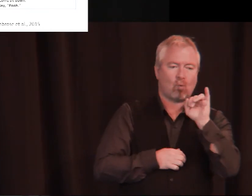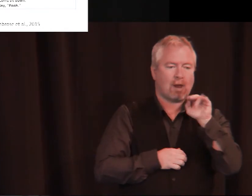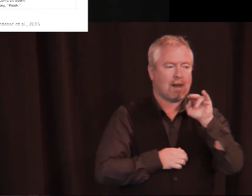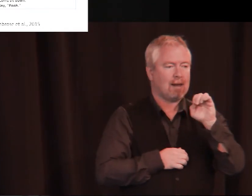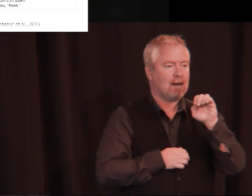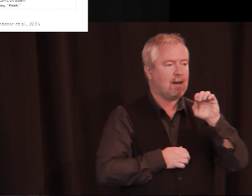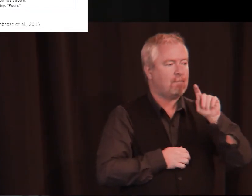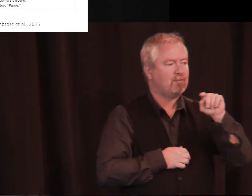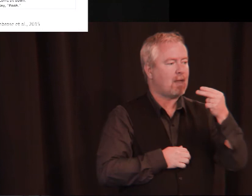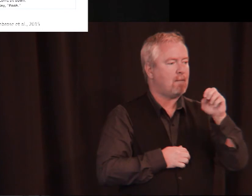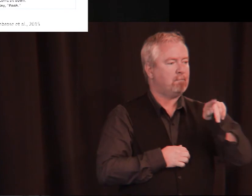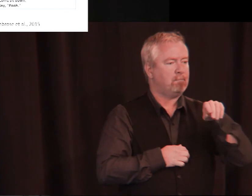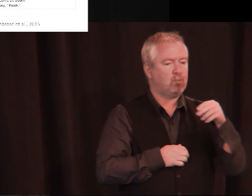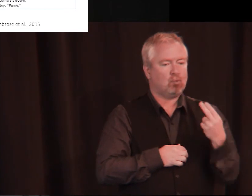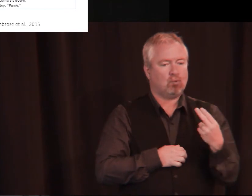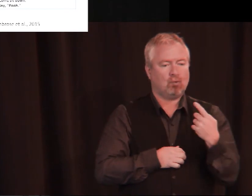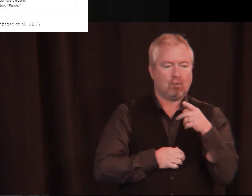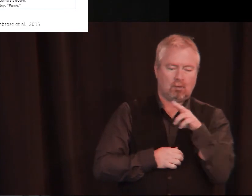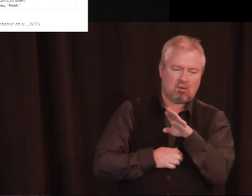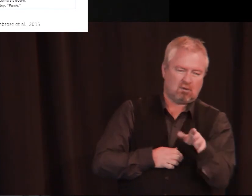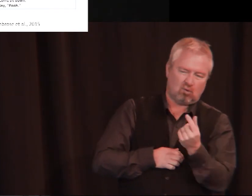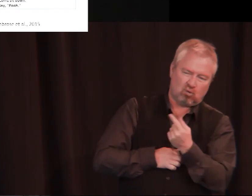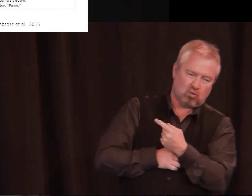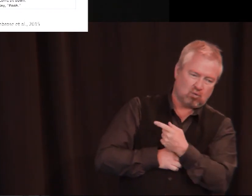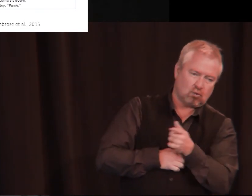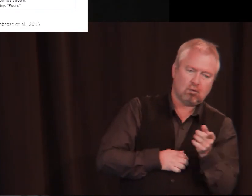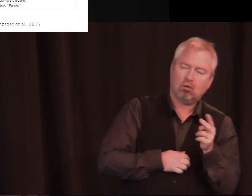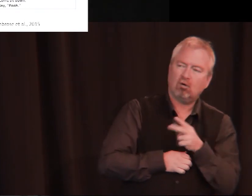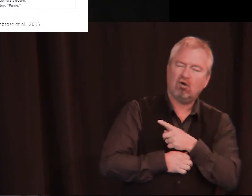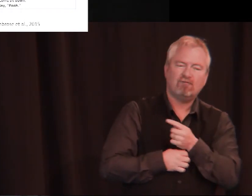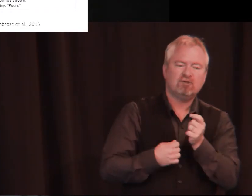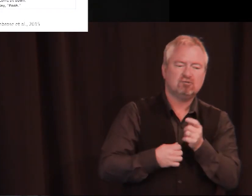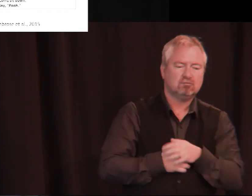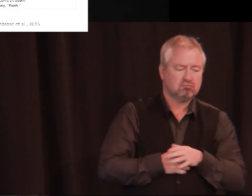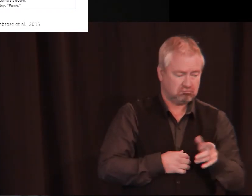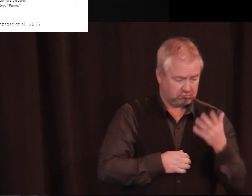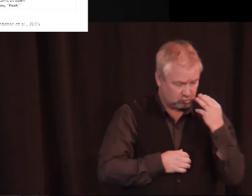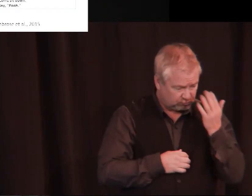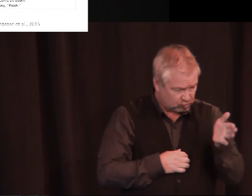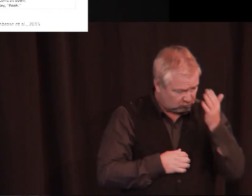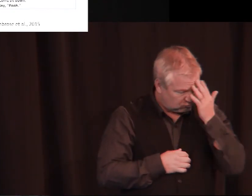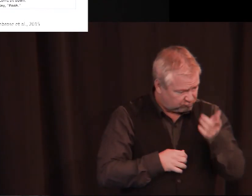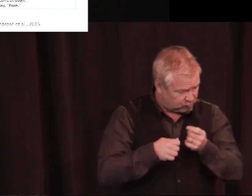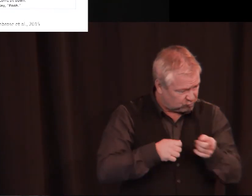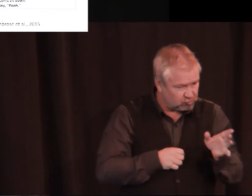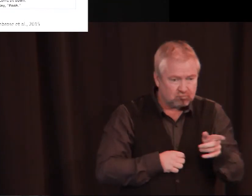And the mom says, have you ever been fishing? And, so, what this is, we call this a higher-level utterance.